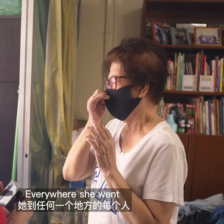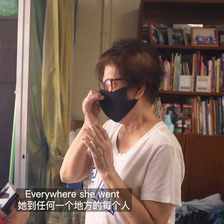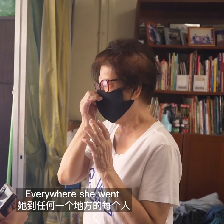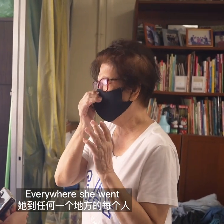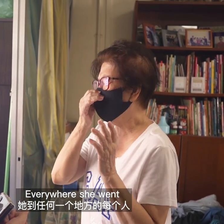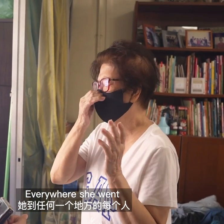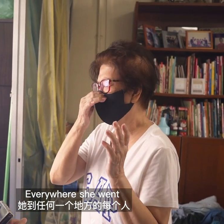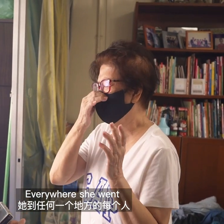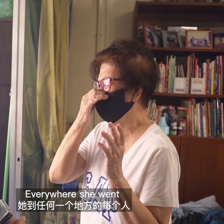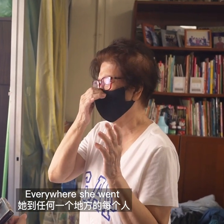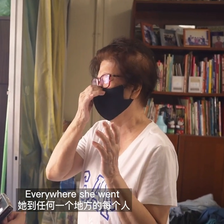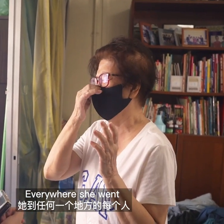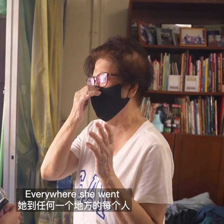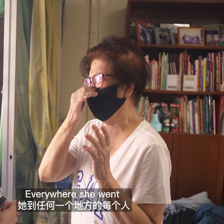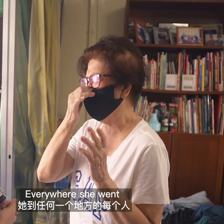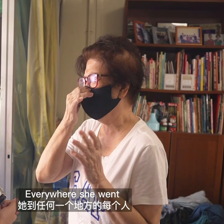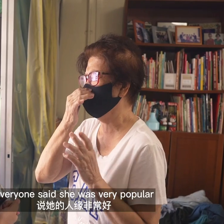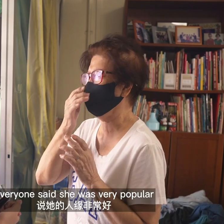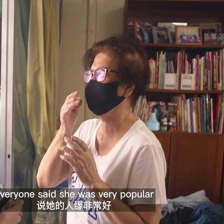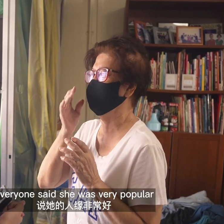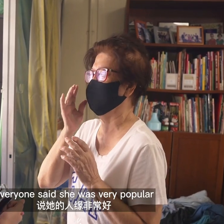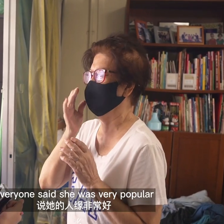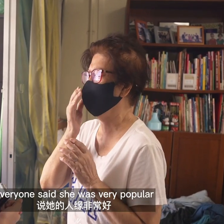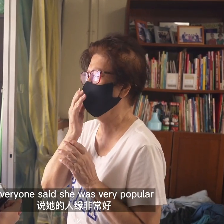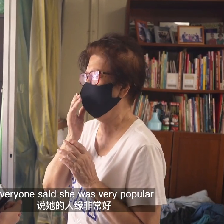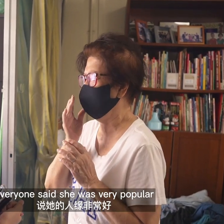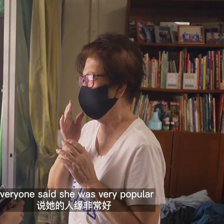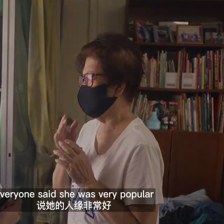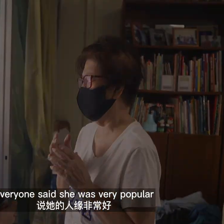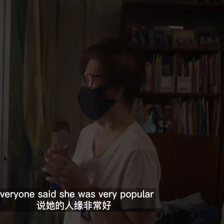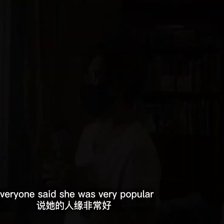Everywhere she went Everyone said she was very popular